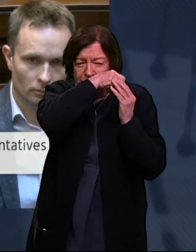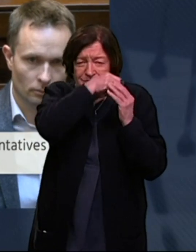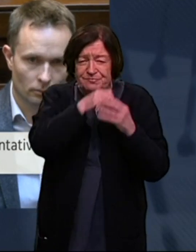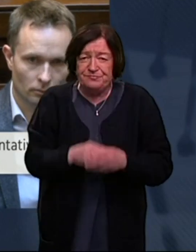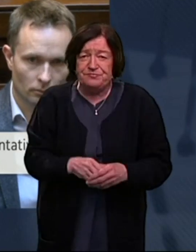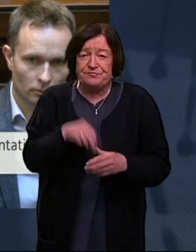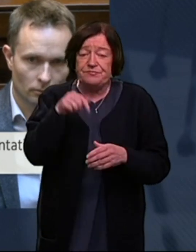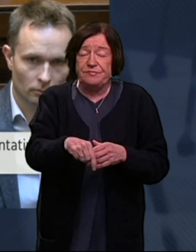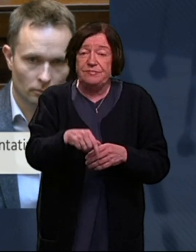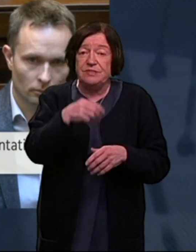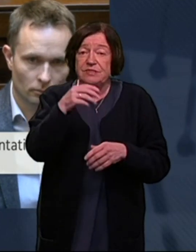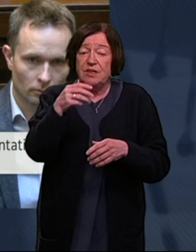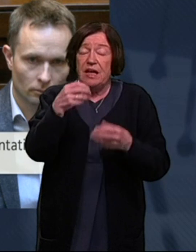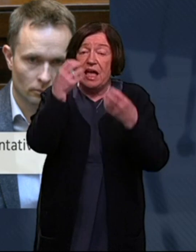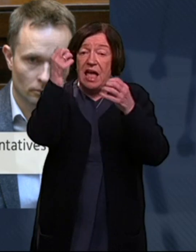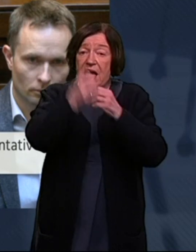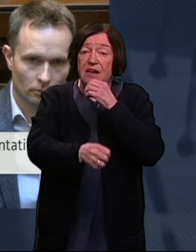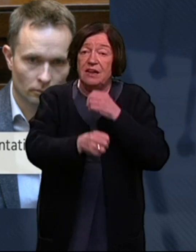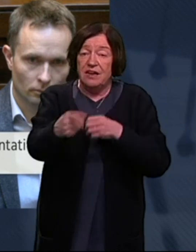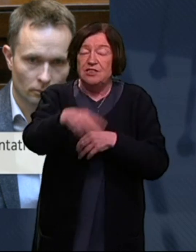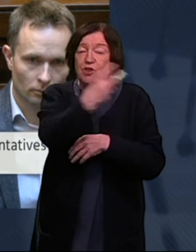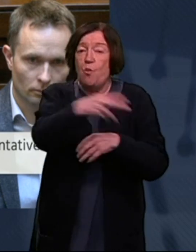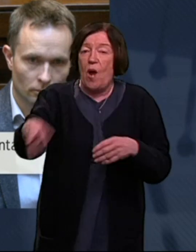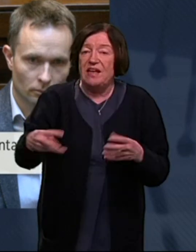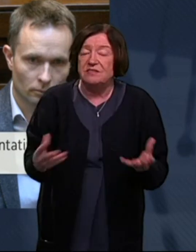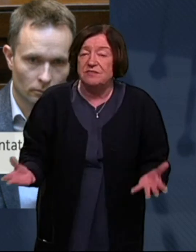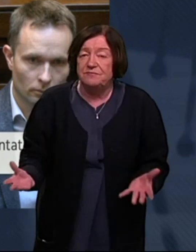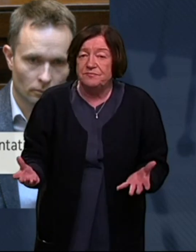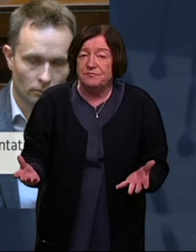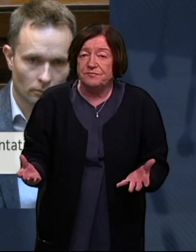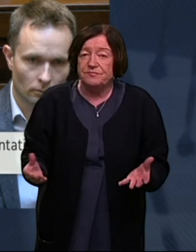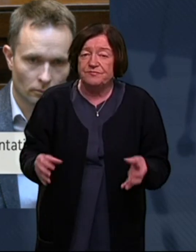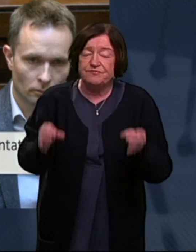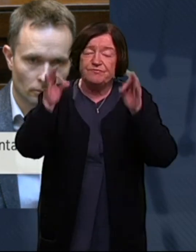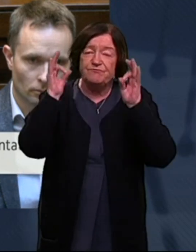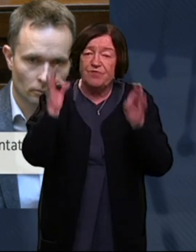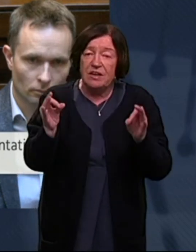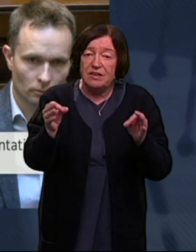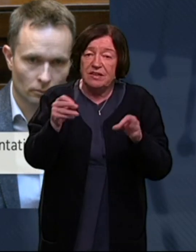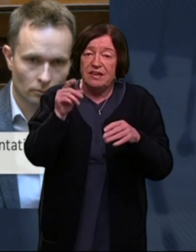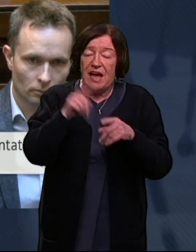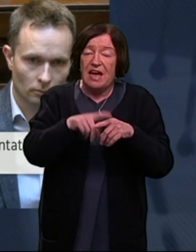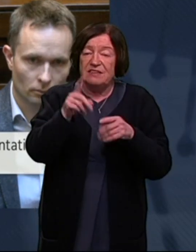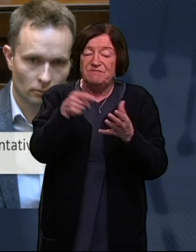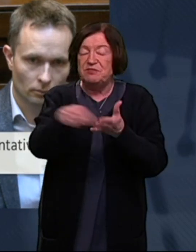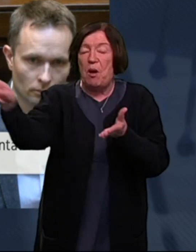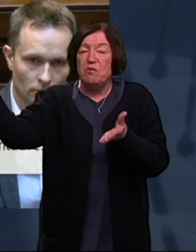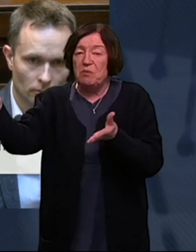It has resulted in them being treated as a waste product which is valueless and disposable.